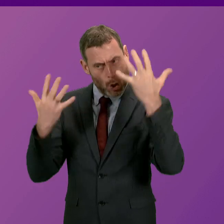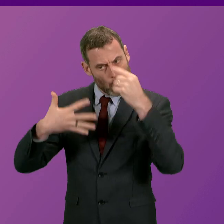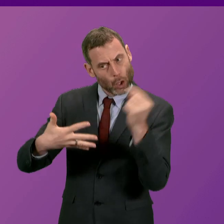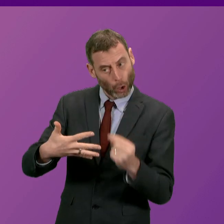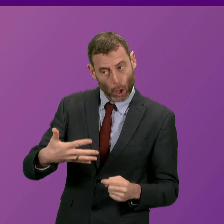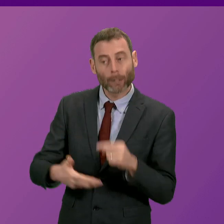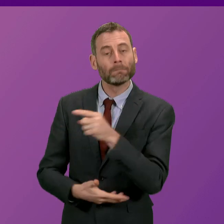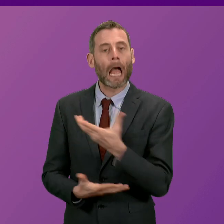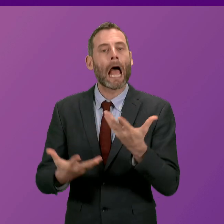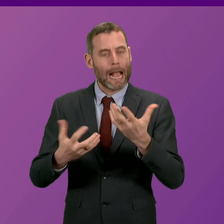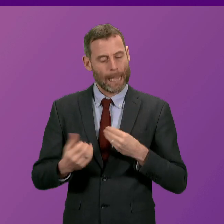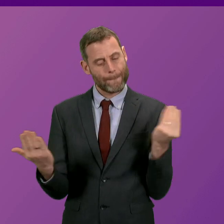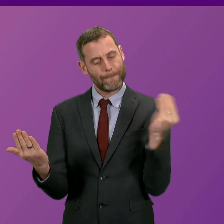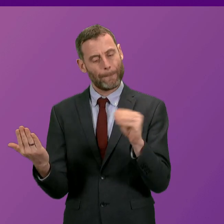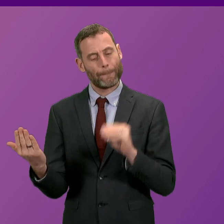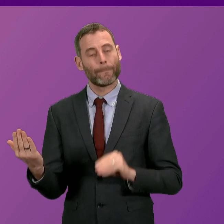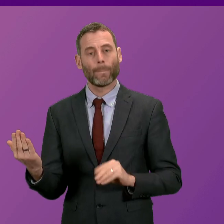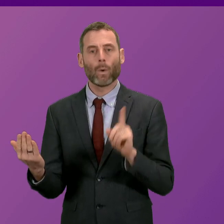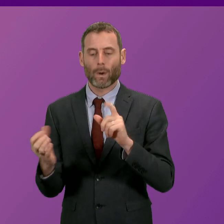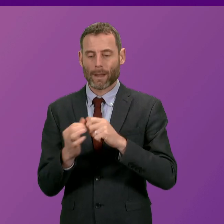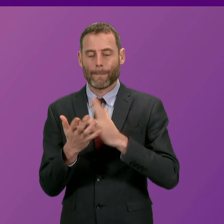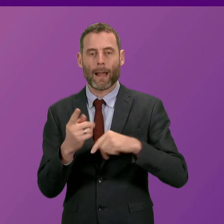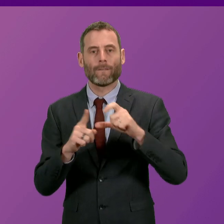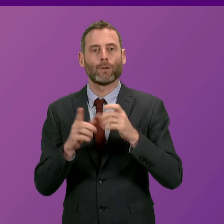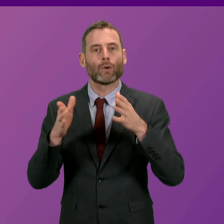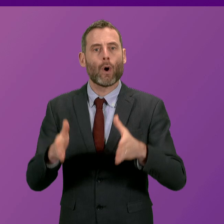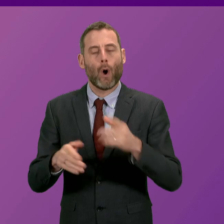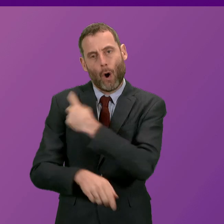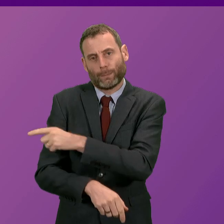long-overdue replacement for the Belford hospital in Fort William. Now,